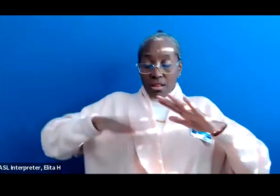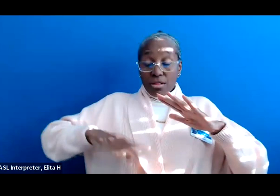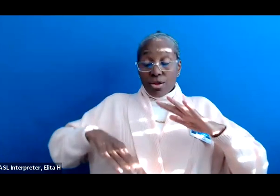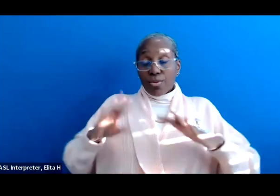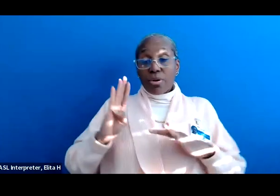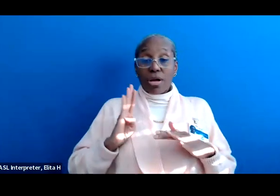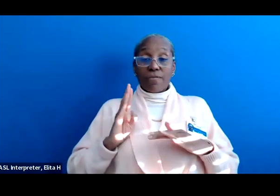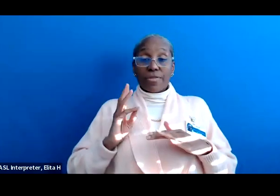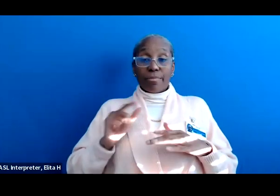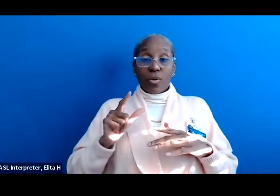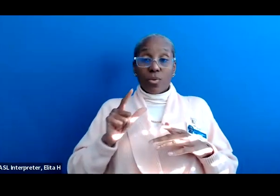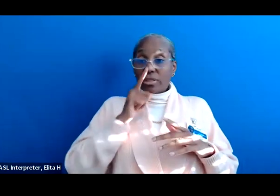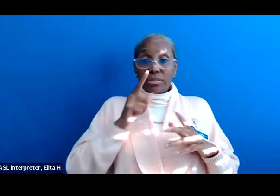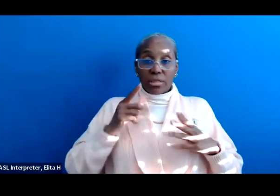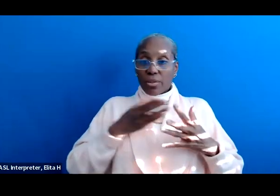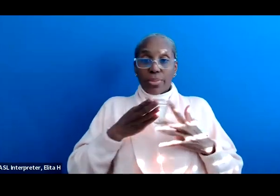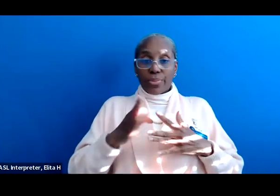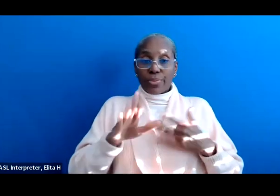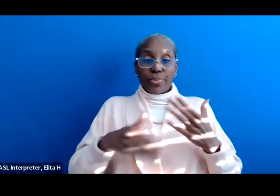It doesn't travel through the whole colon itself.